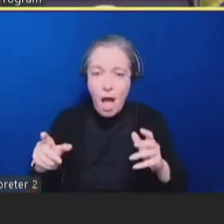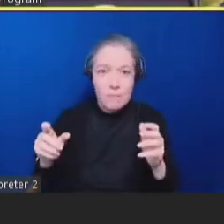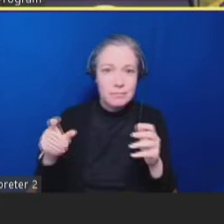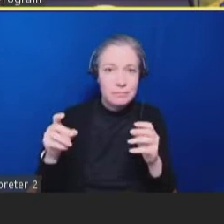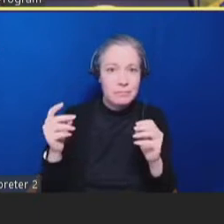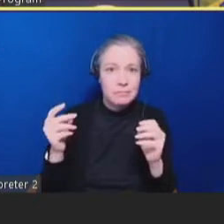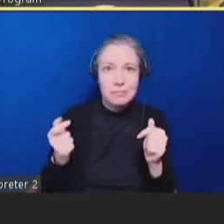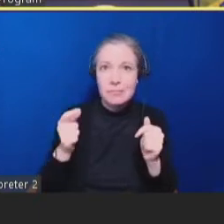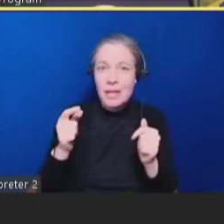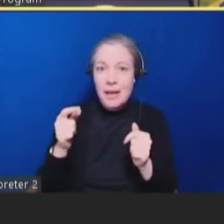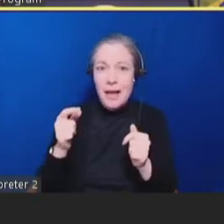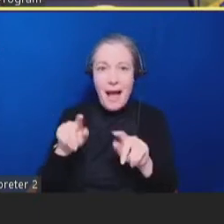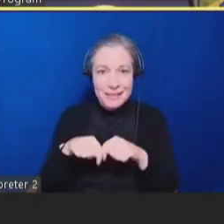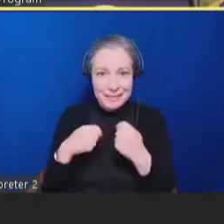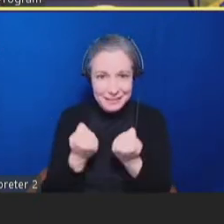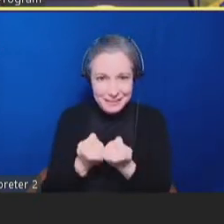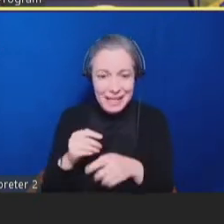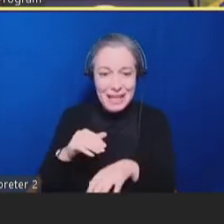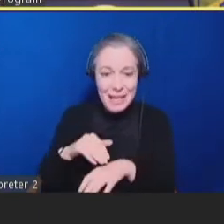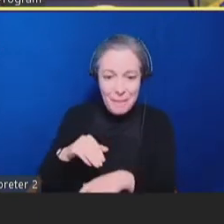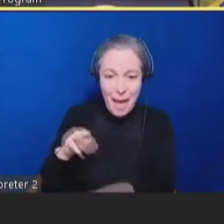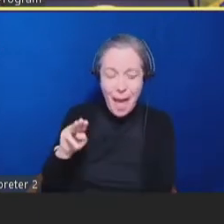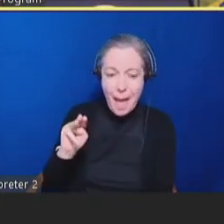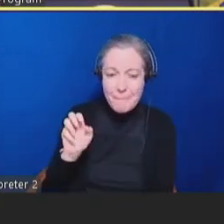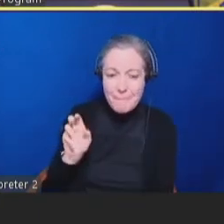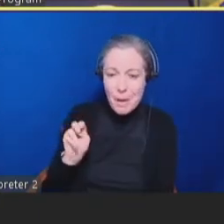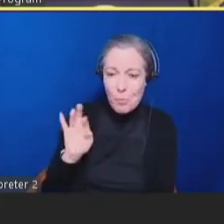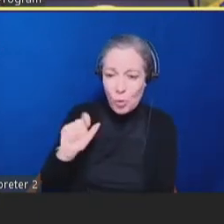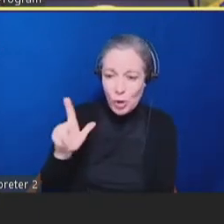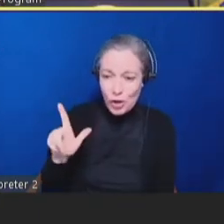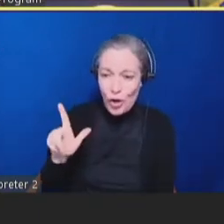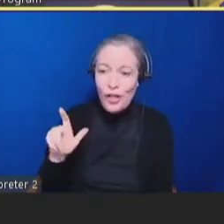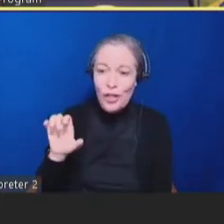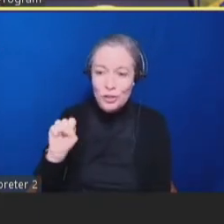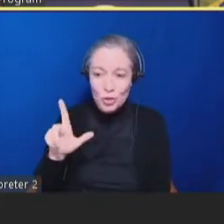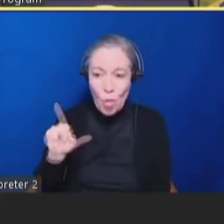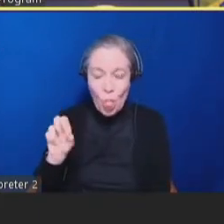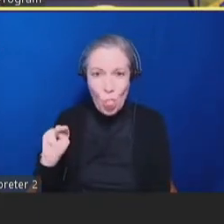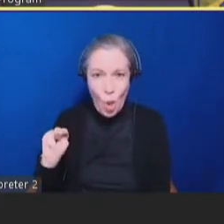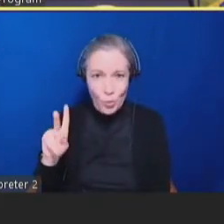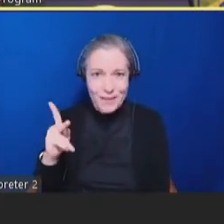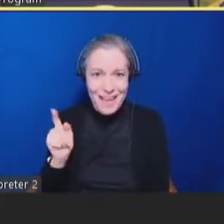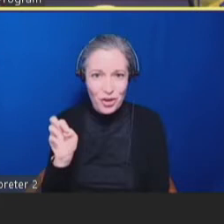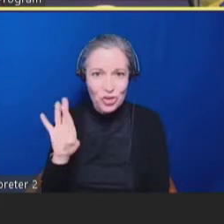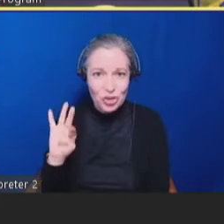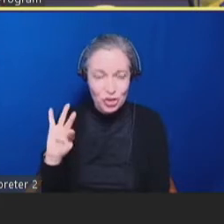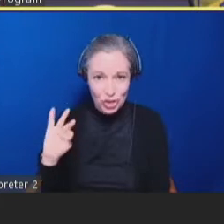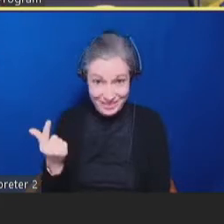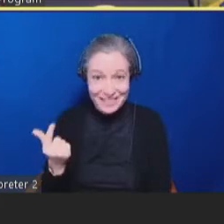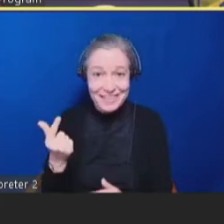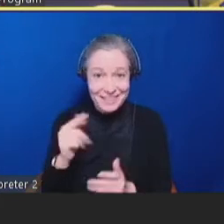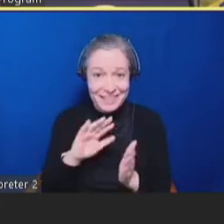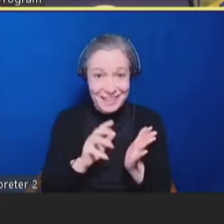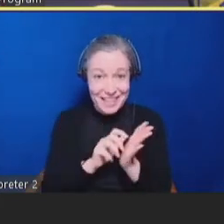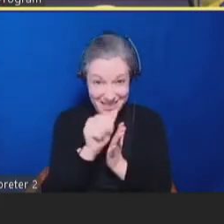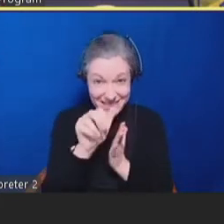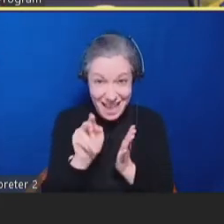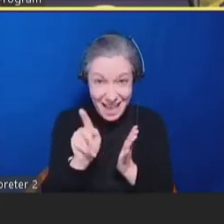this was our team, had completed potentially an important breakthrough in one of the most